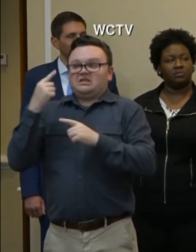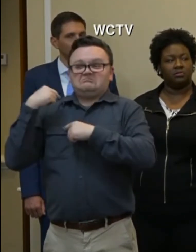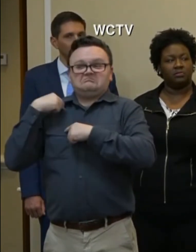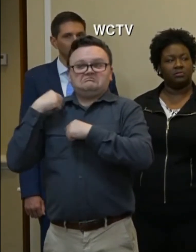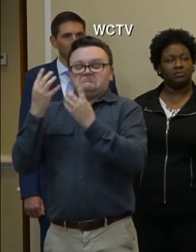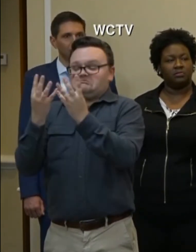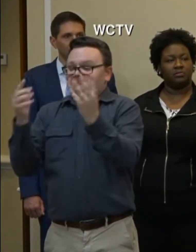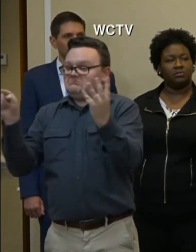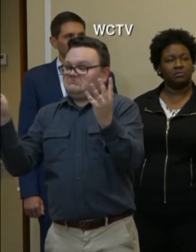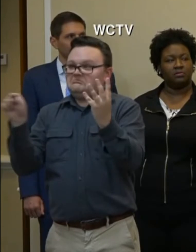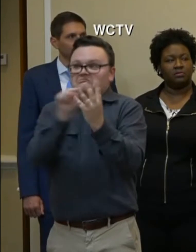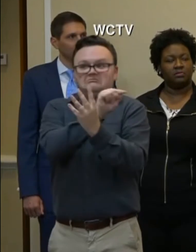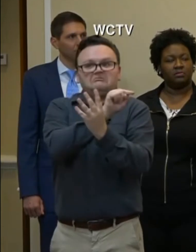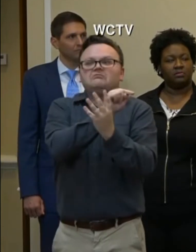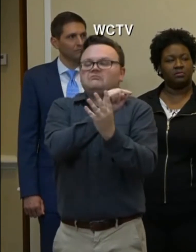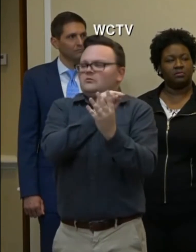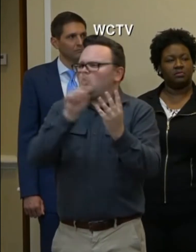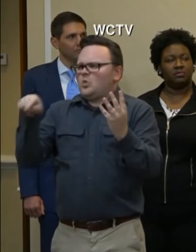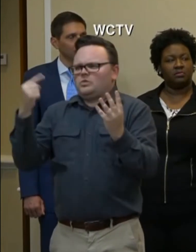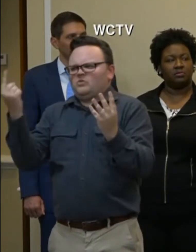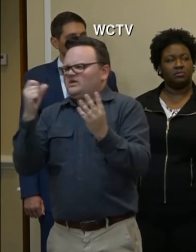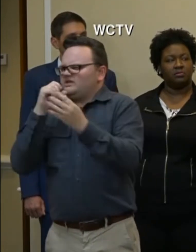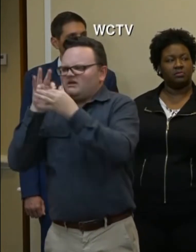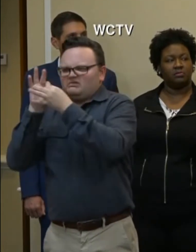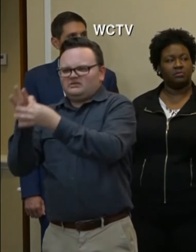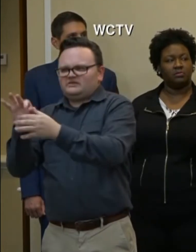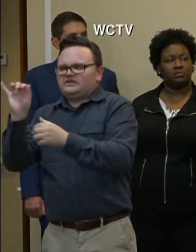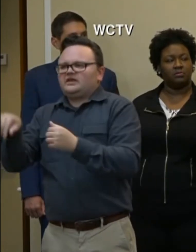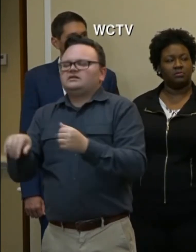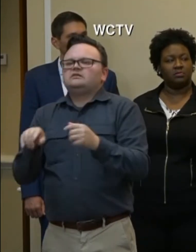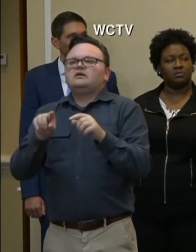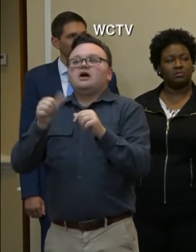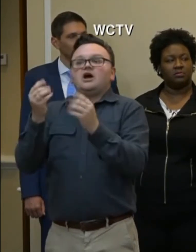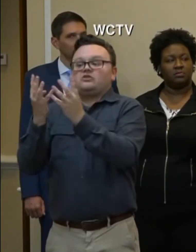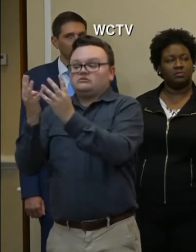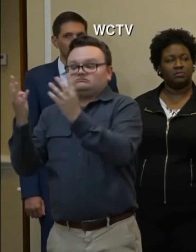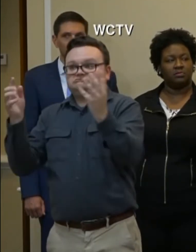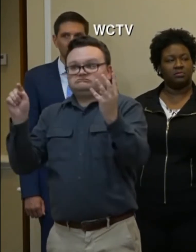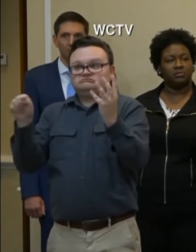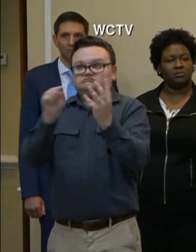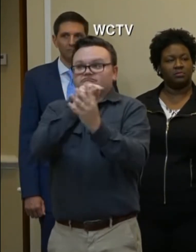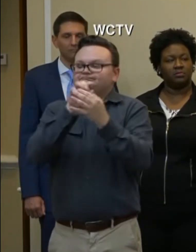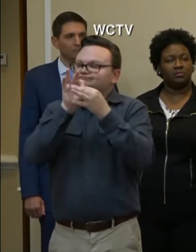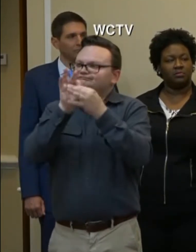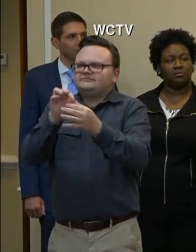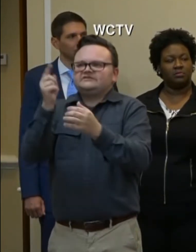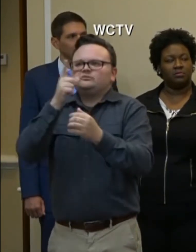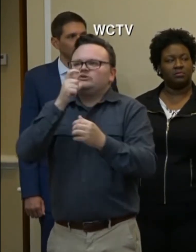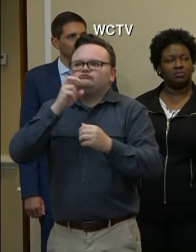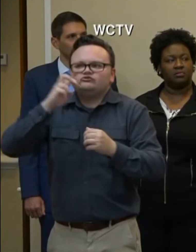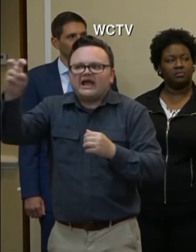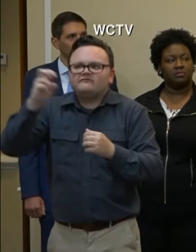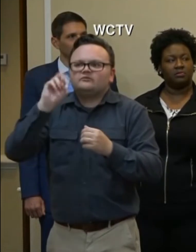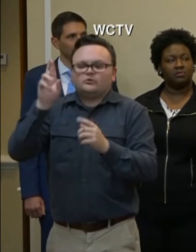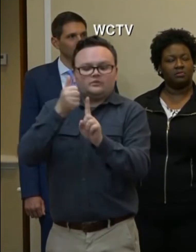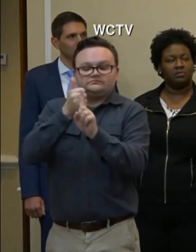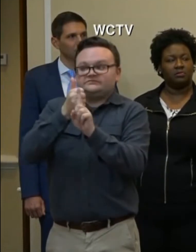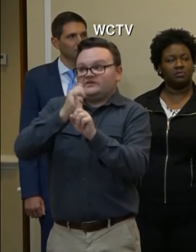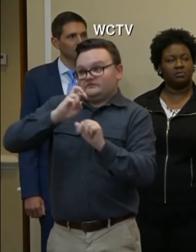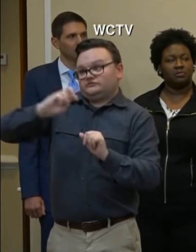link to either someone who's been positive or has been travelling in that area or who themselves had traveled they're the one they said we've had four